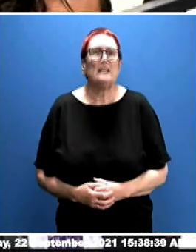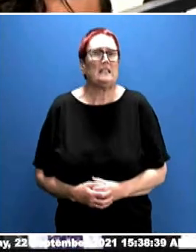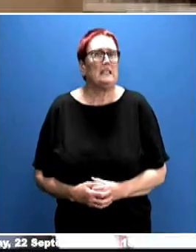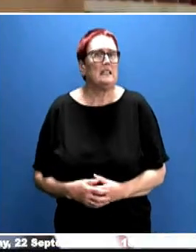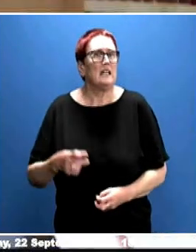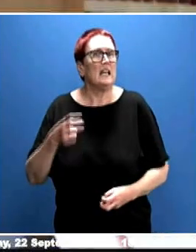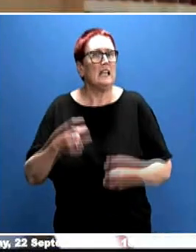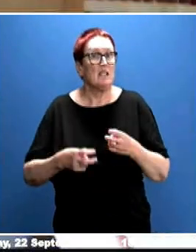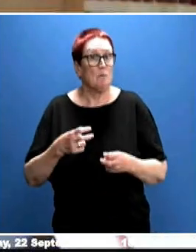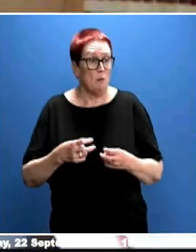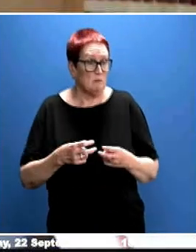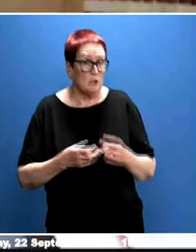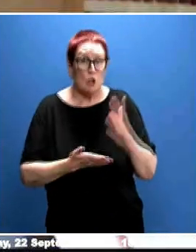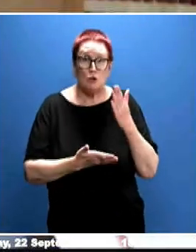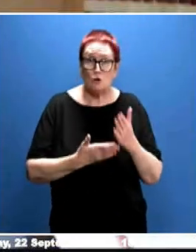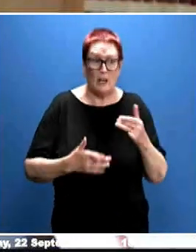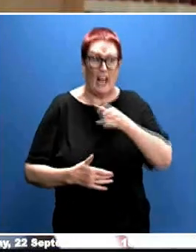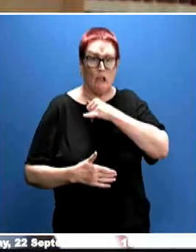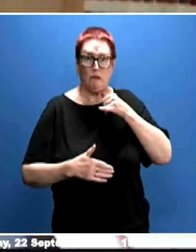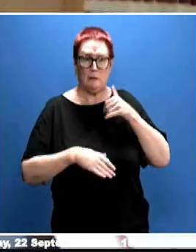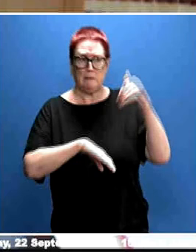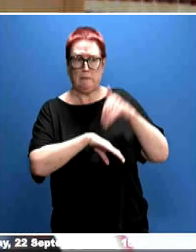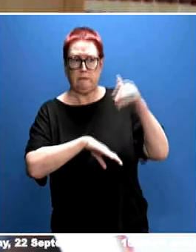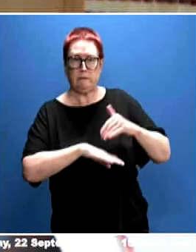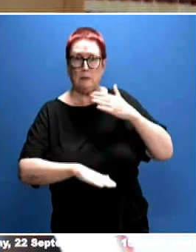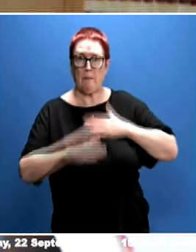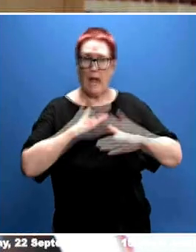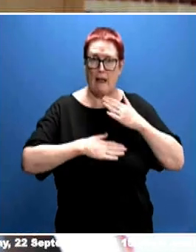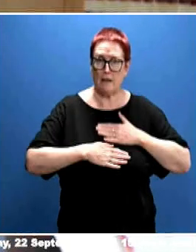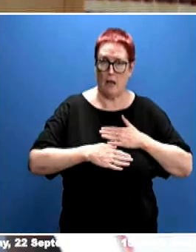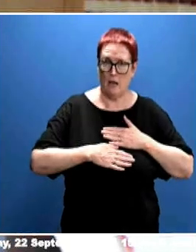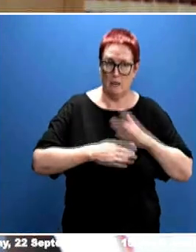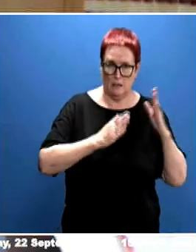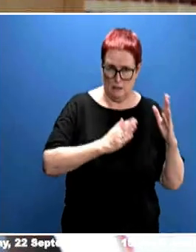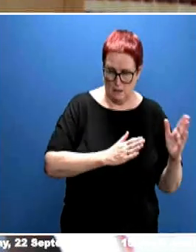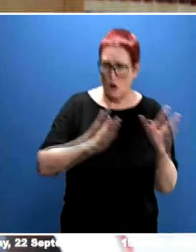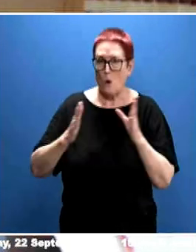whether a child is safe to be in the community, versus the legislative